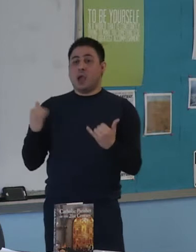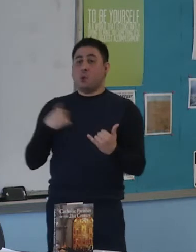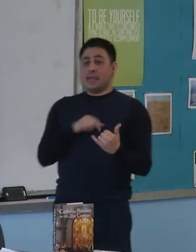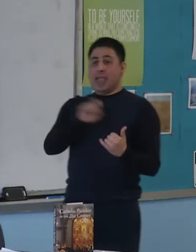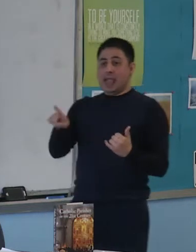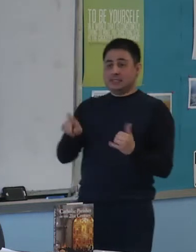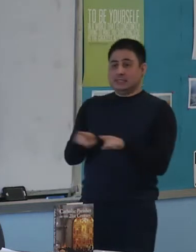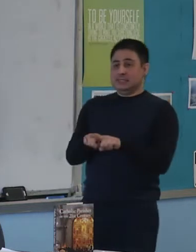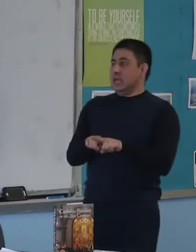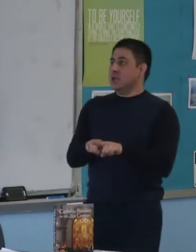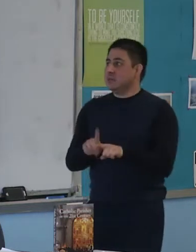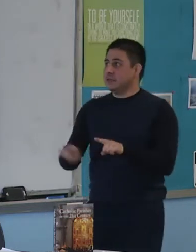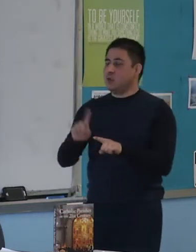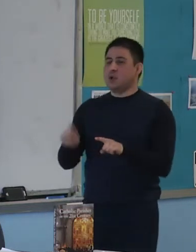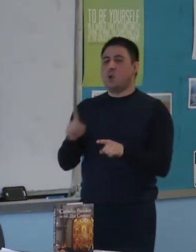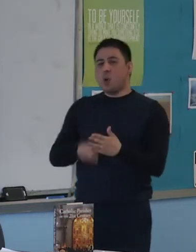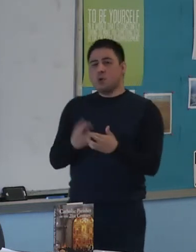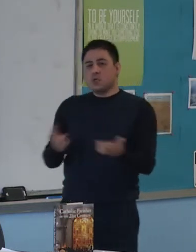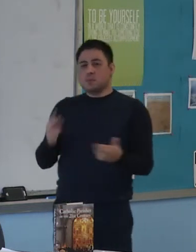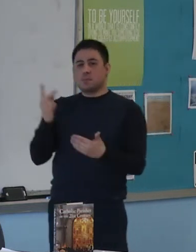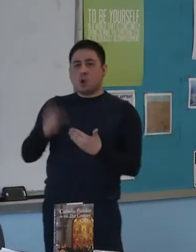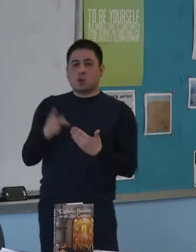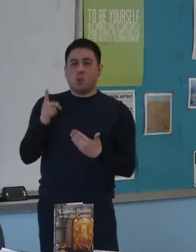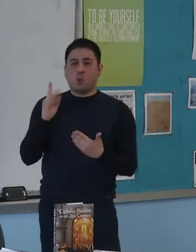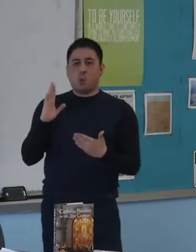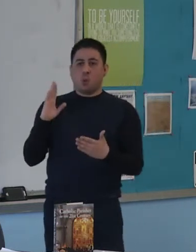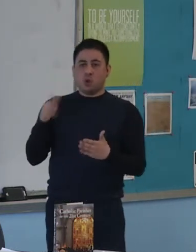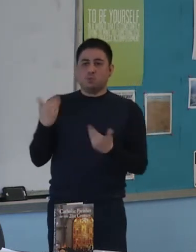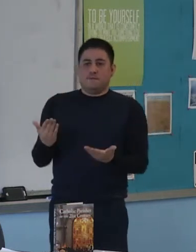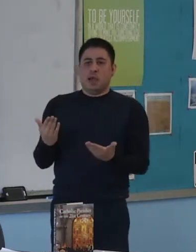different question: what resources, programs would you provide unlimited